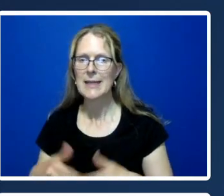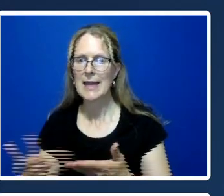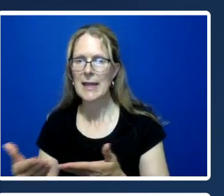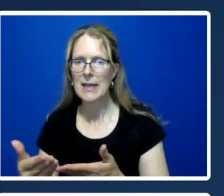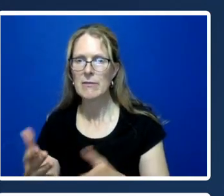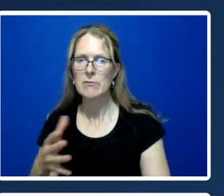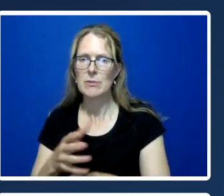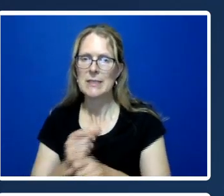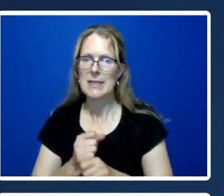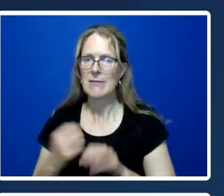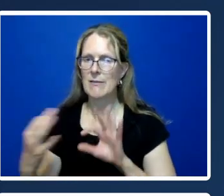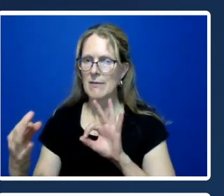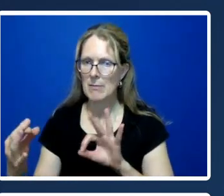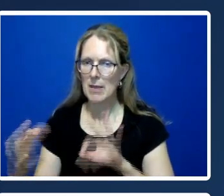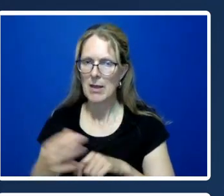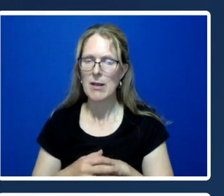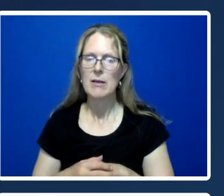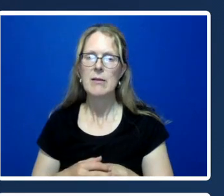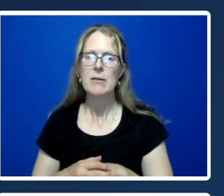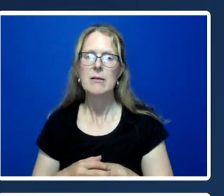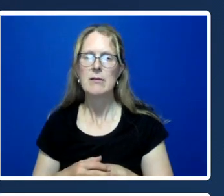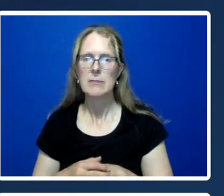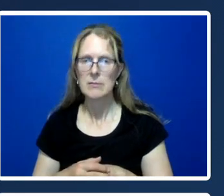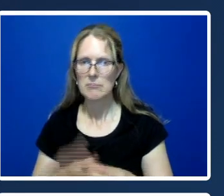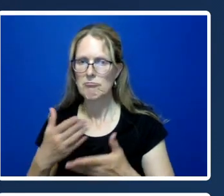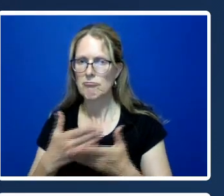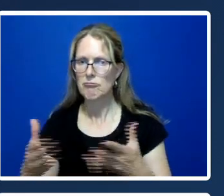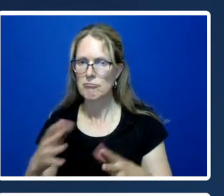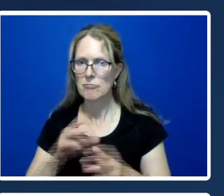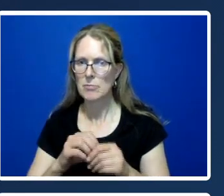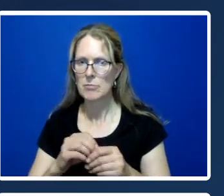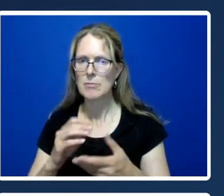the elements of storytelling. So, there's these -- all these short form video that you can just turn